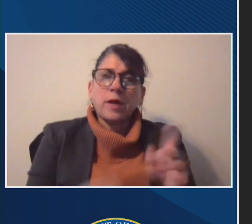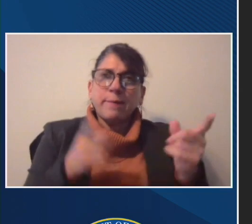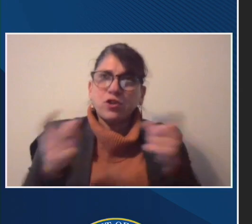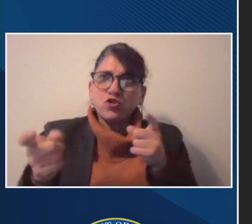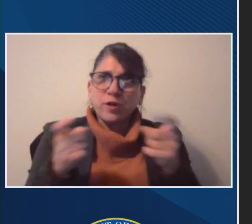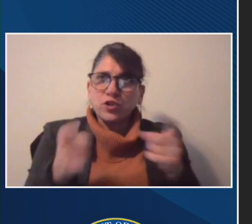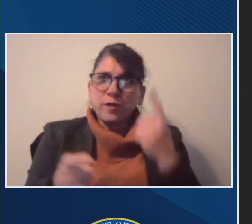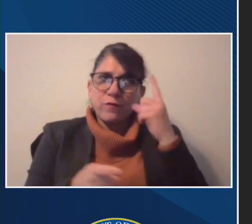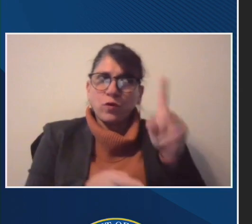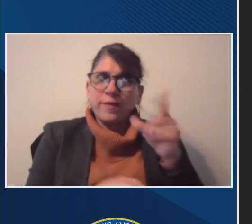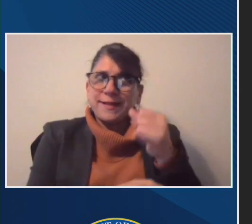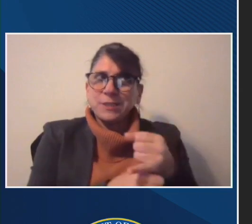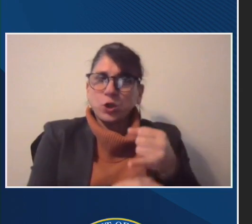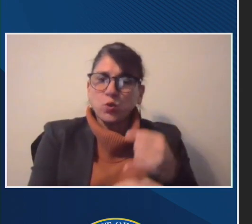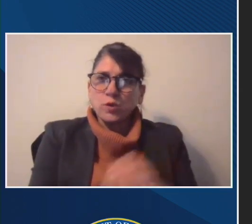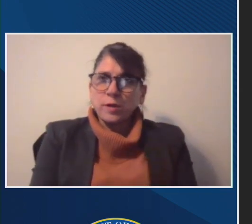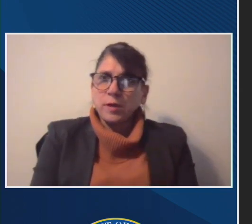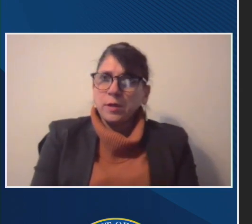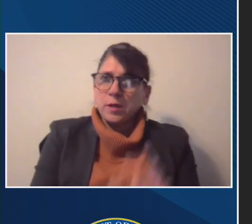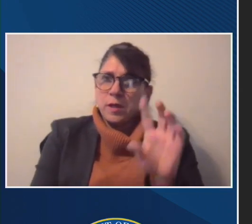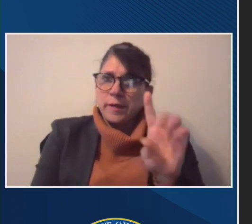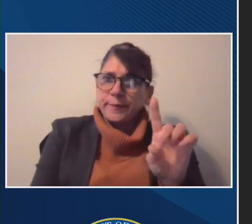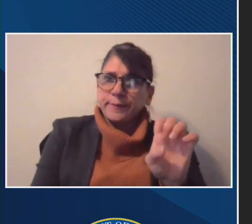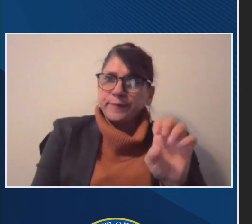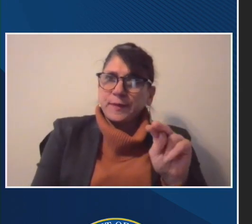Thanks, David. Denise, did you have something to add?